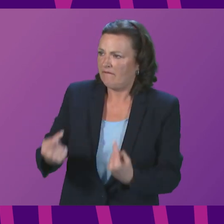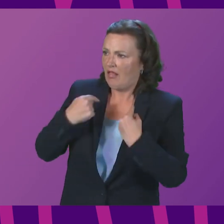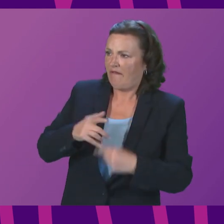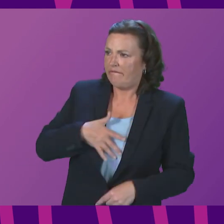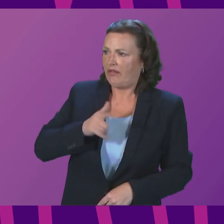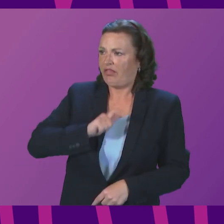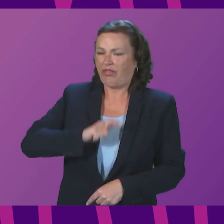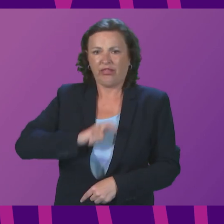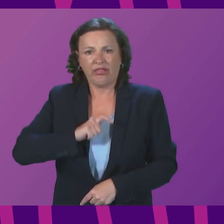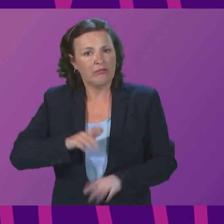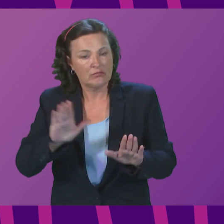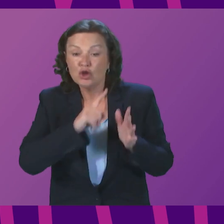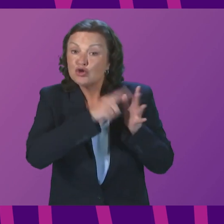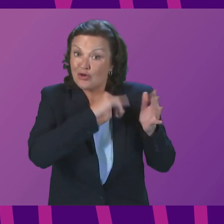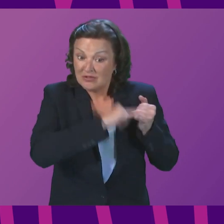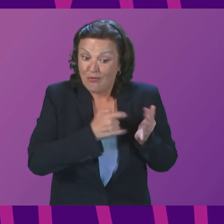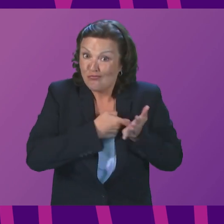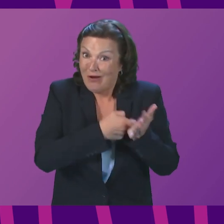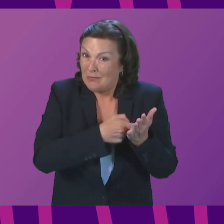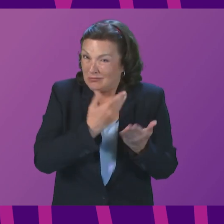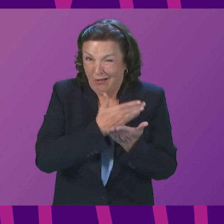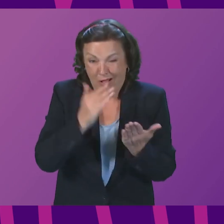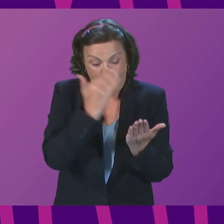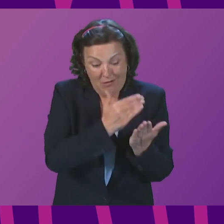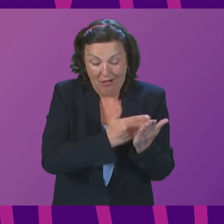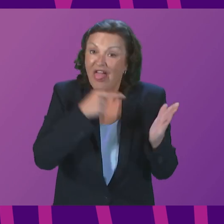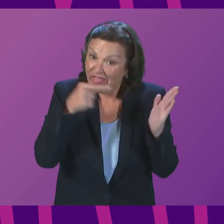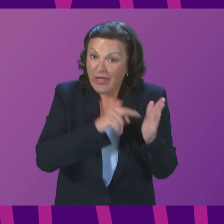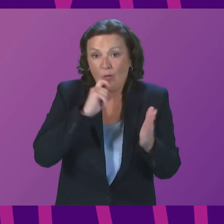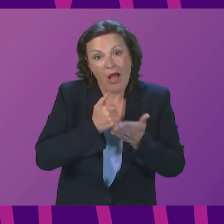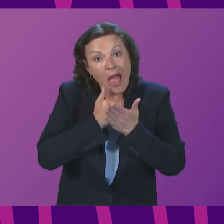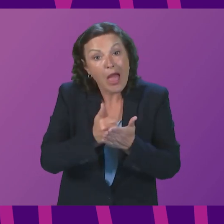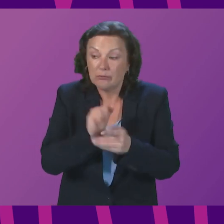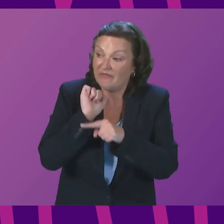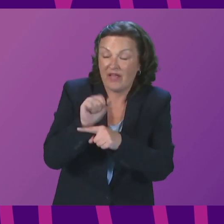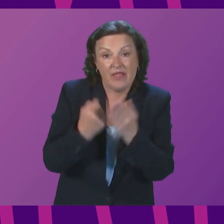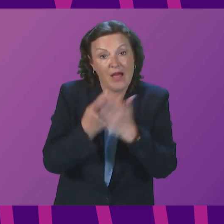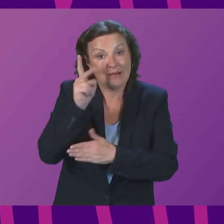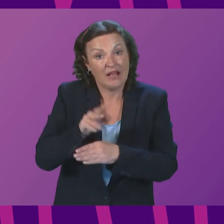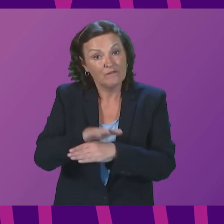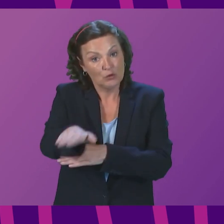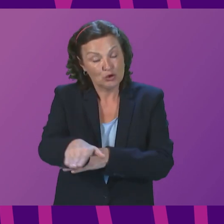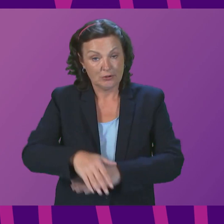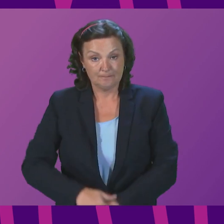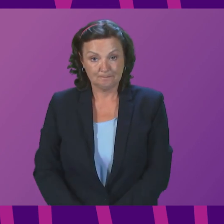John Sturrock’s recommendations will certainly help to ensure that that is the case.